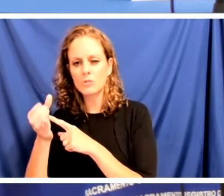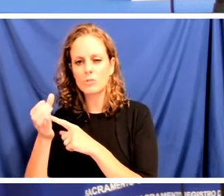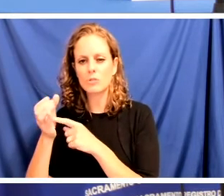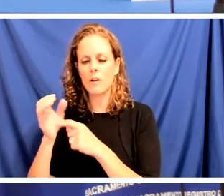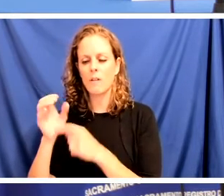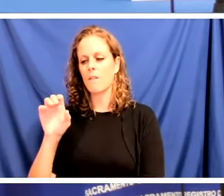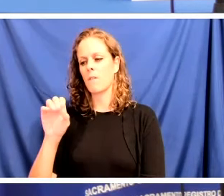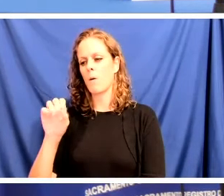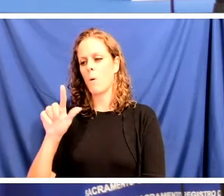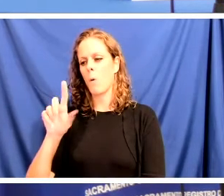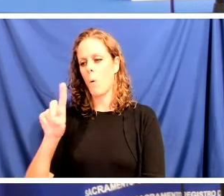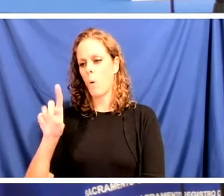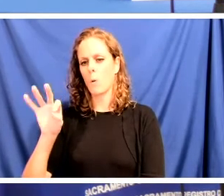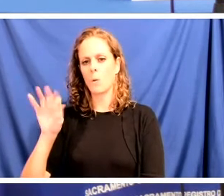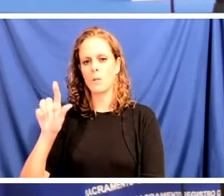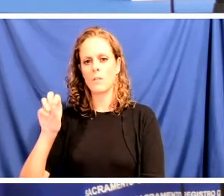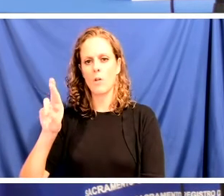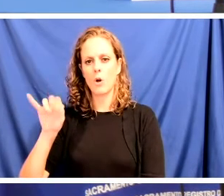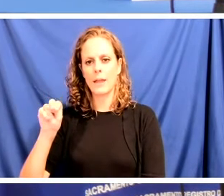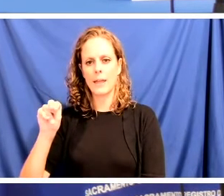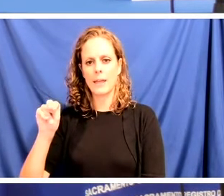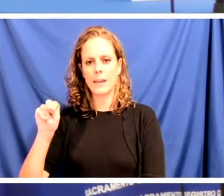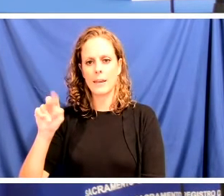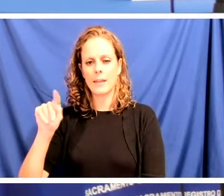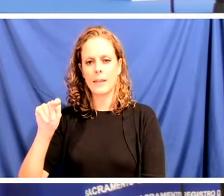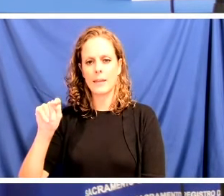SacGov: have noted that they get the attention of all three of us when they have an issue.